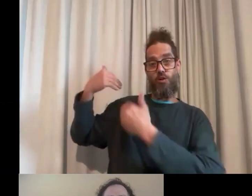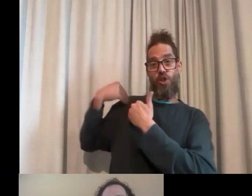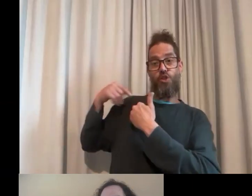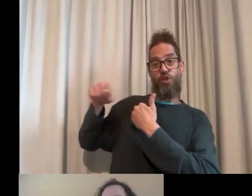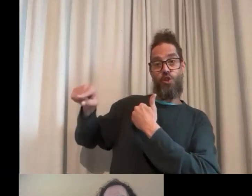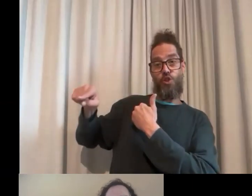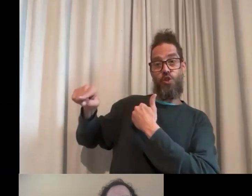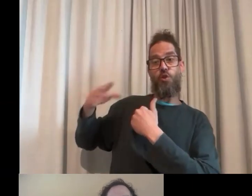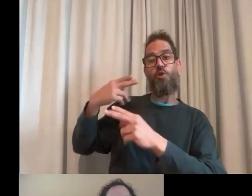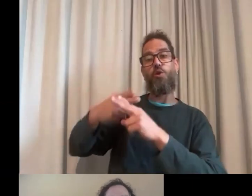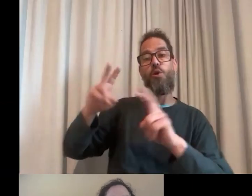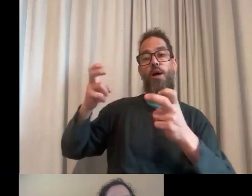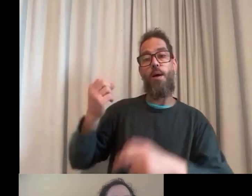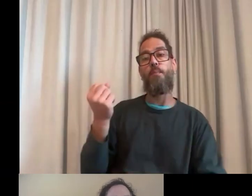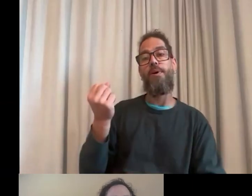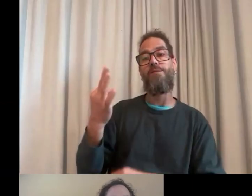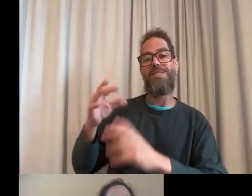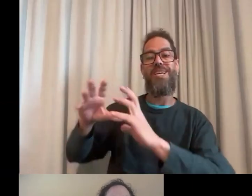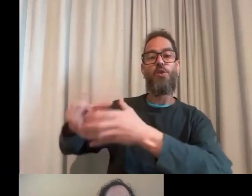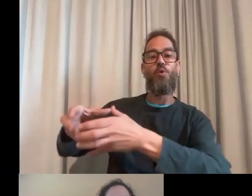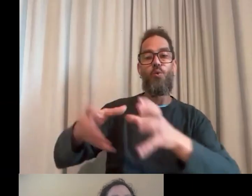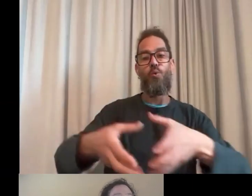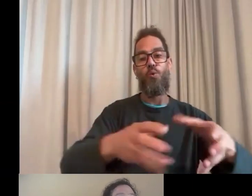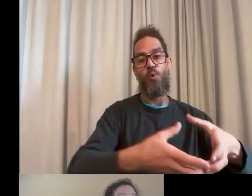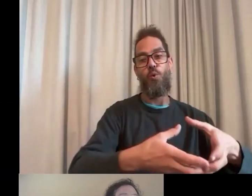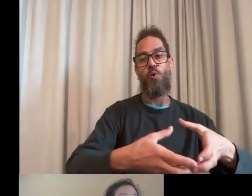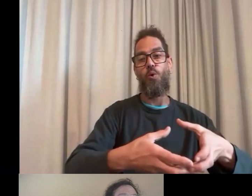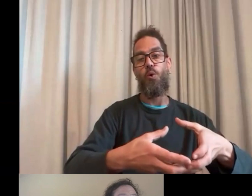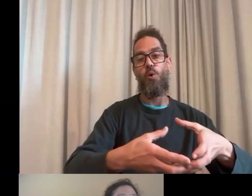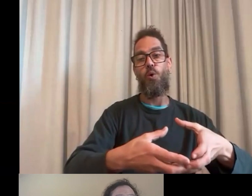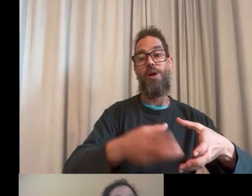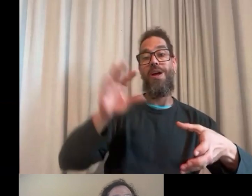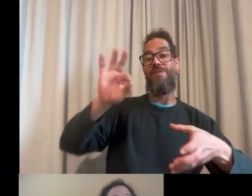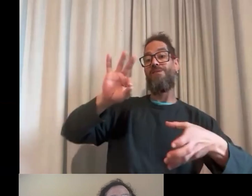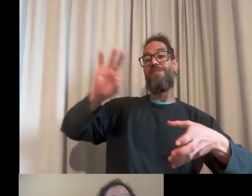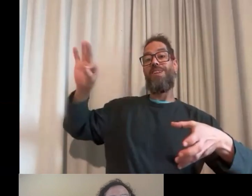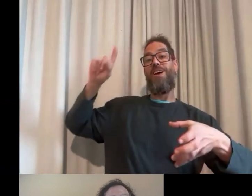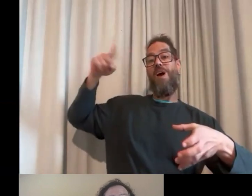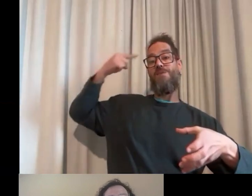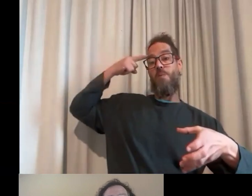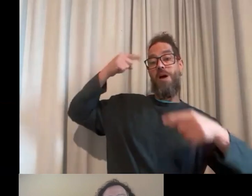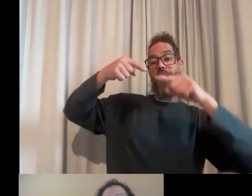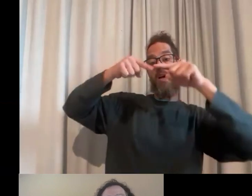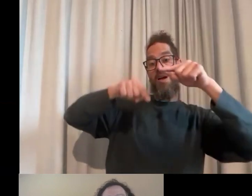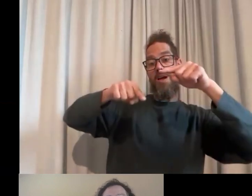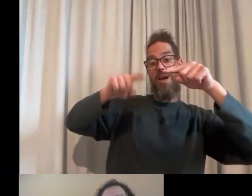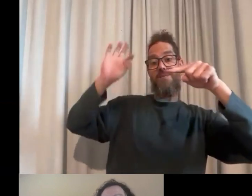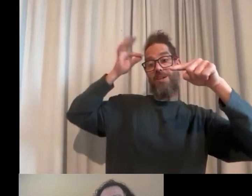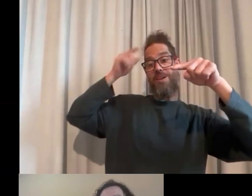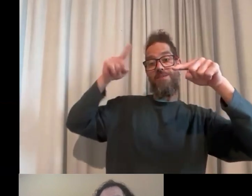What is a federally regulated private sector organization? And I'm saying private sector because if you're government-- if you're federal government,